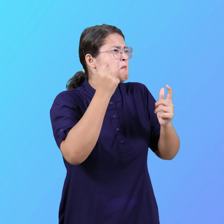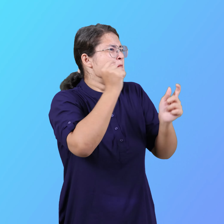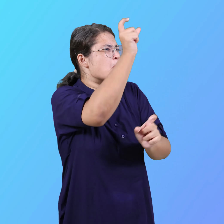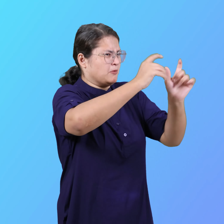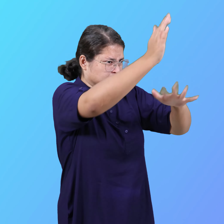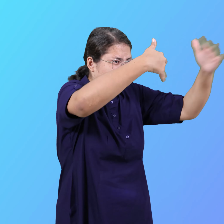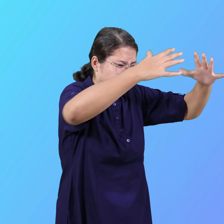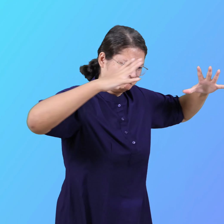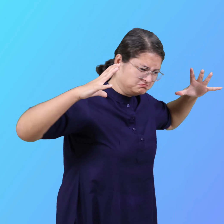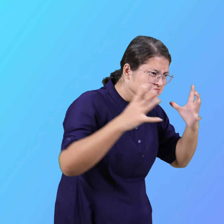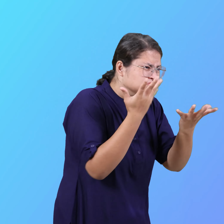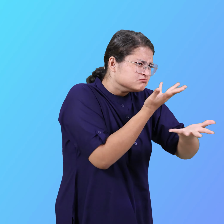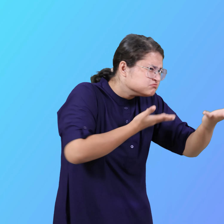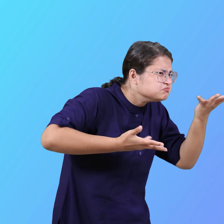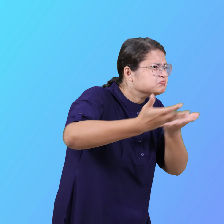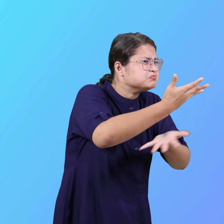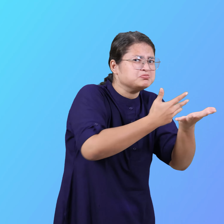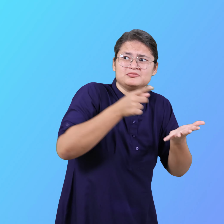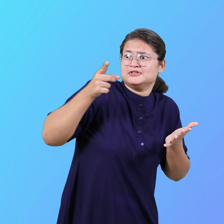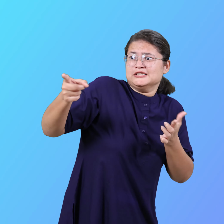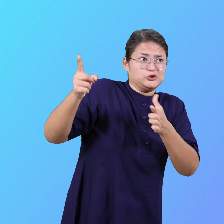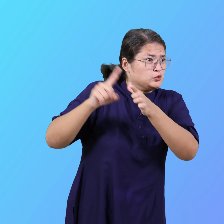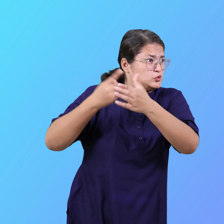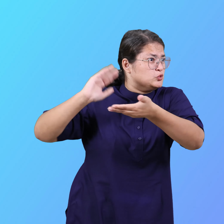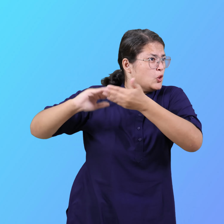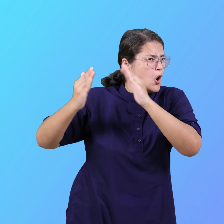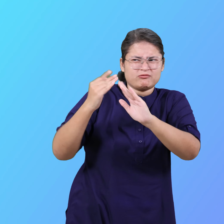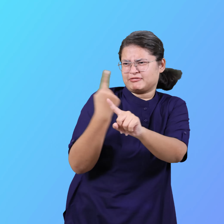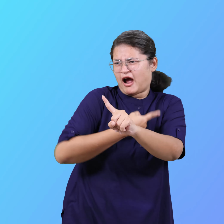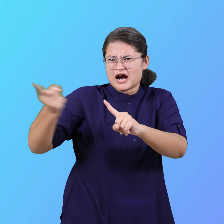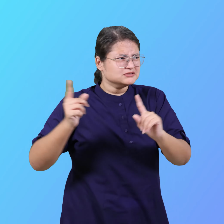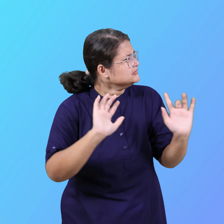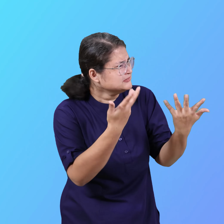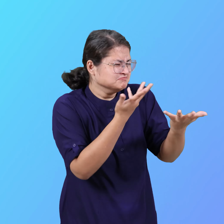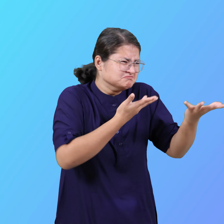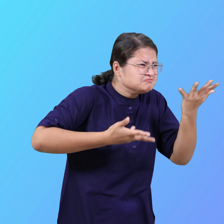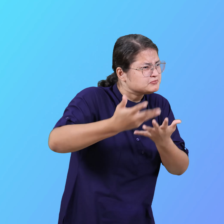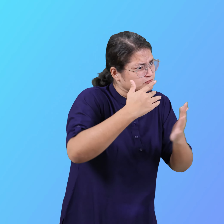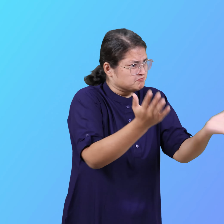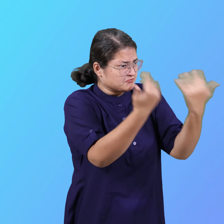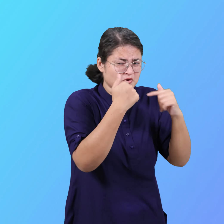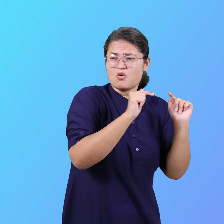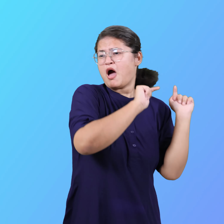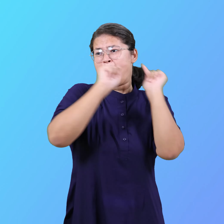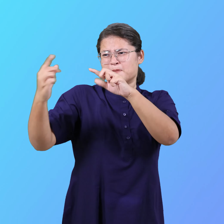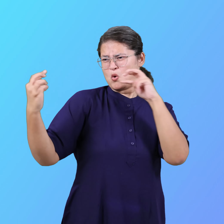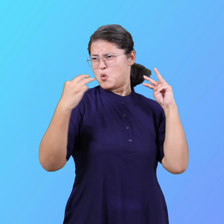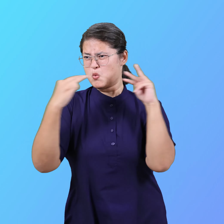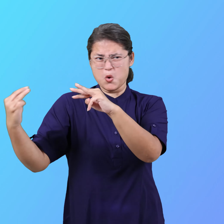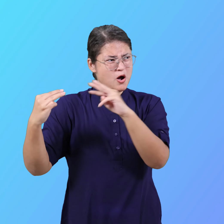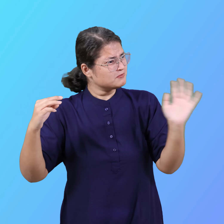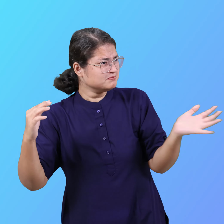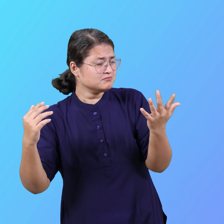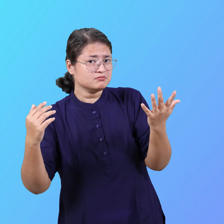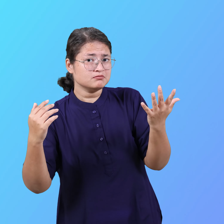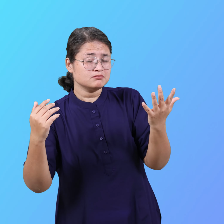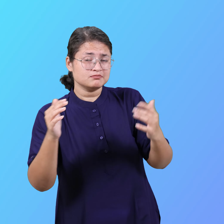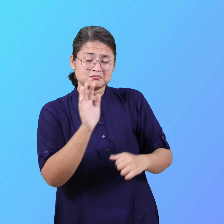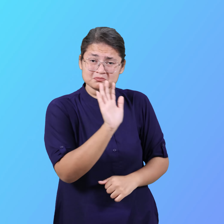So all these men got together and made plans to stir up trouble against Jerusalem. They planned to come and fight against the city.